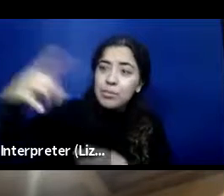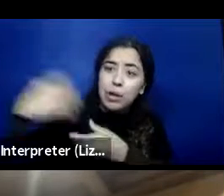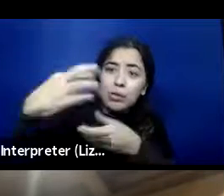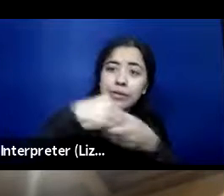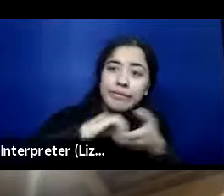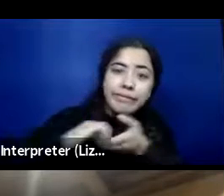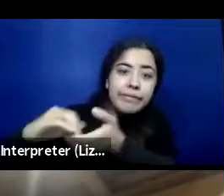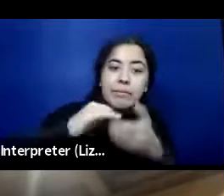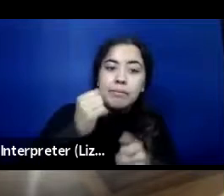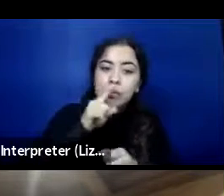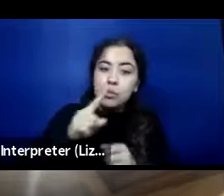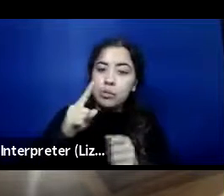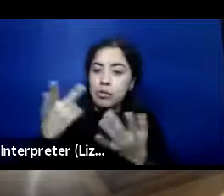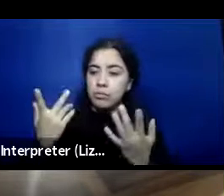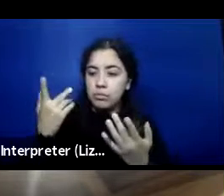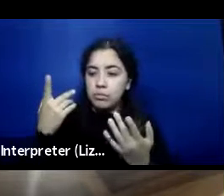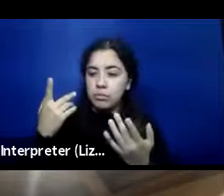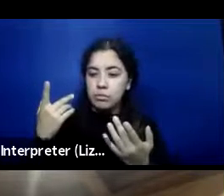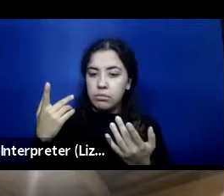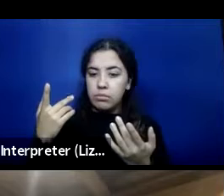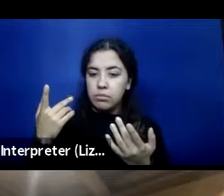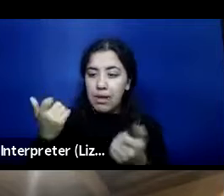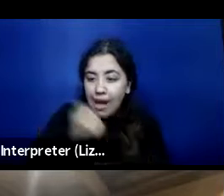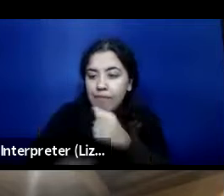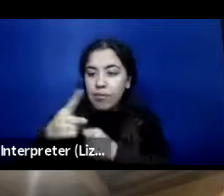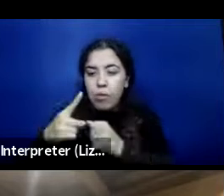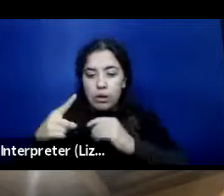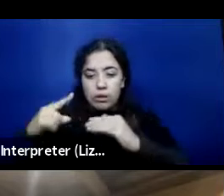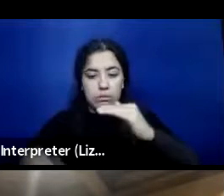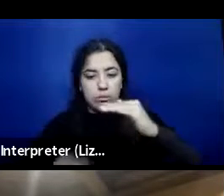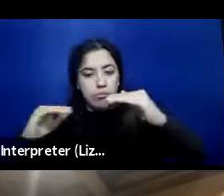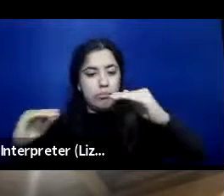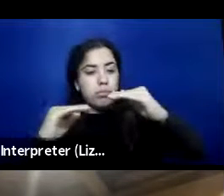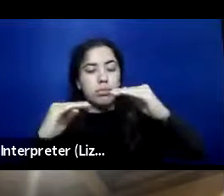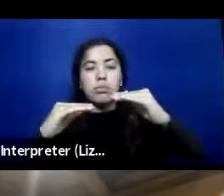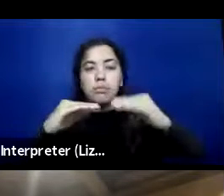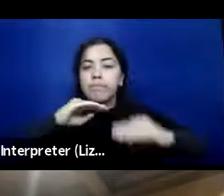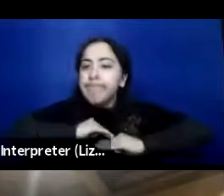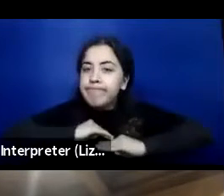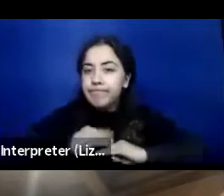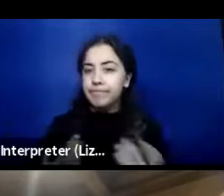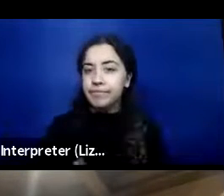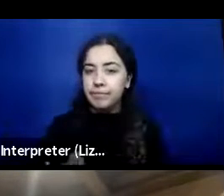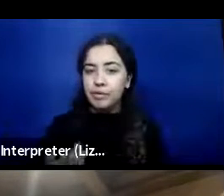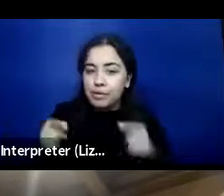So I think continuing to make progress in those areas is really important. Very powerful statements.